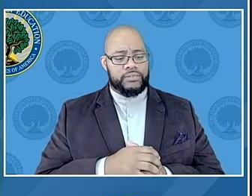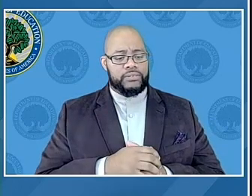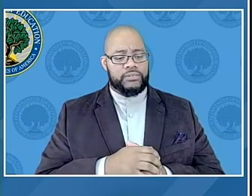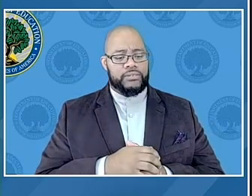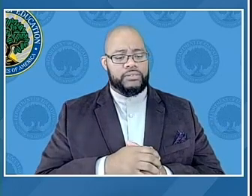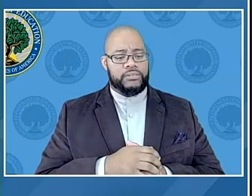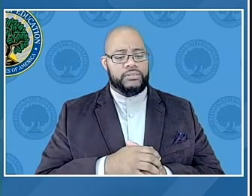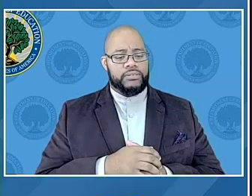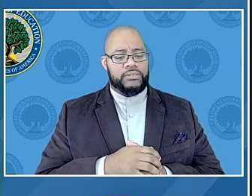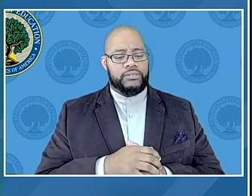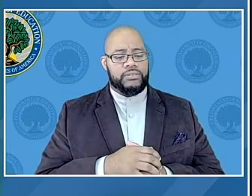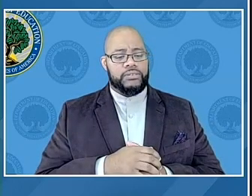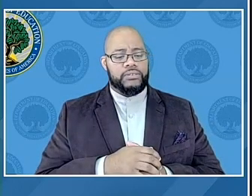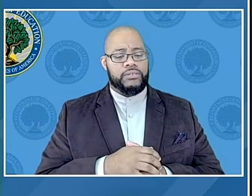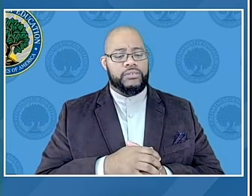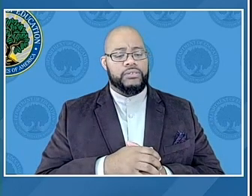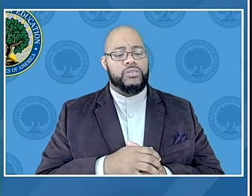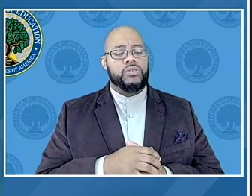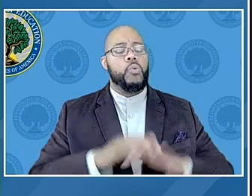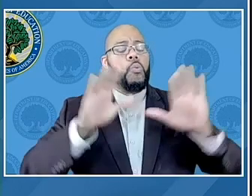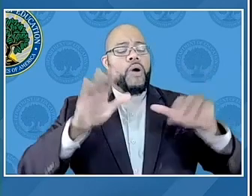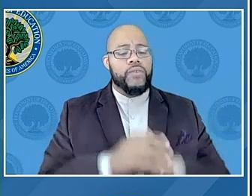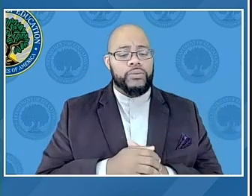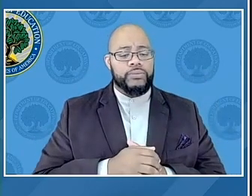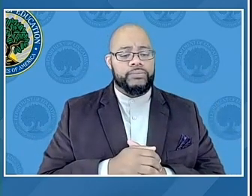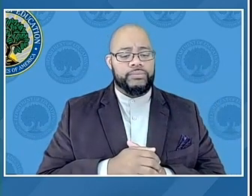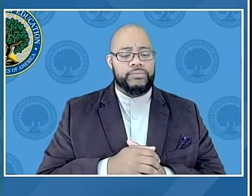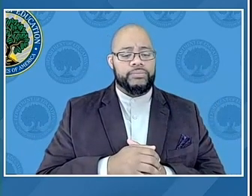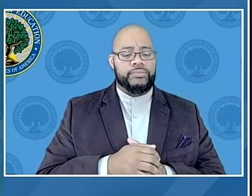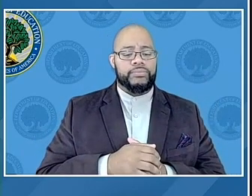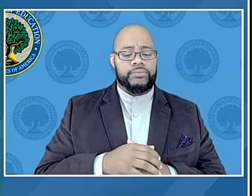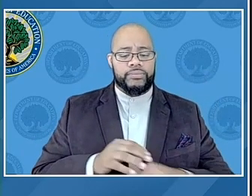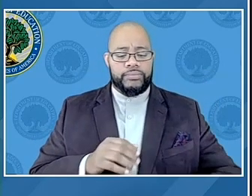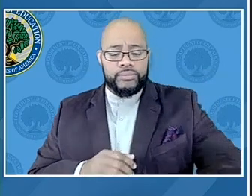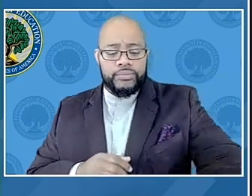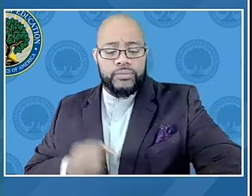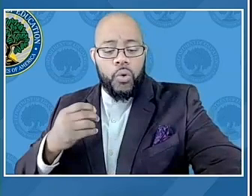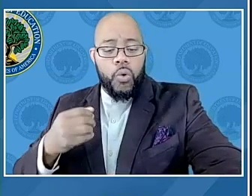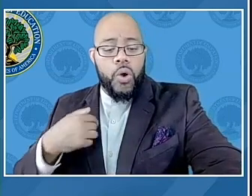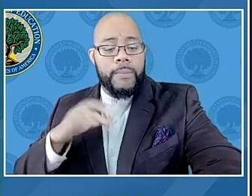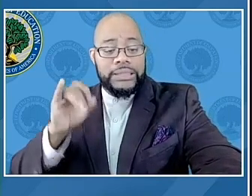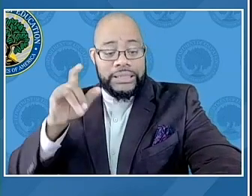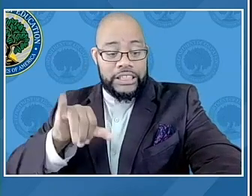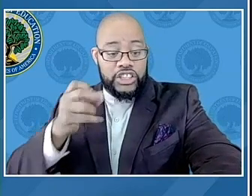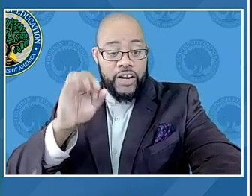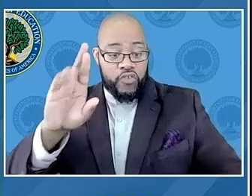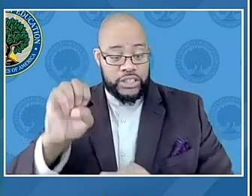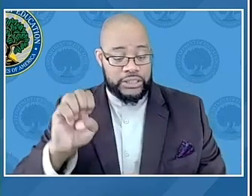Alright. Okay. Wonderful. Alright. So I'm Cindy Jeffries with FMCS.